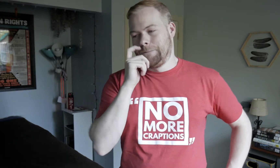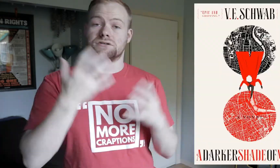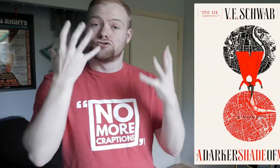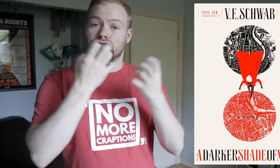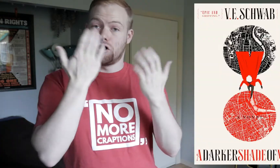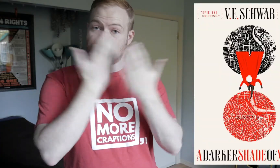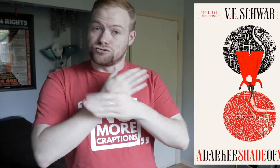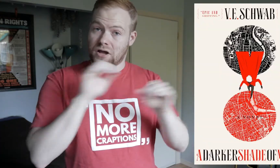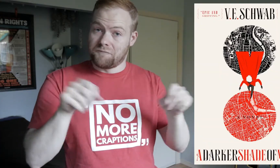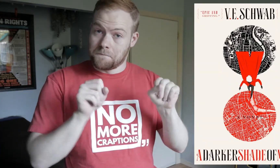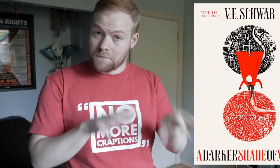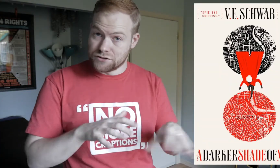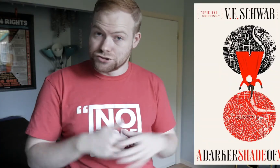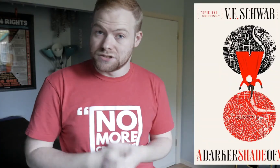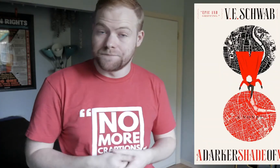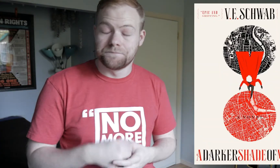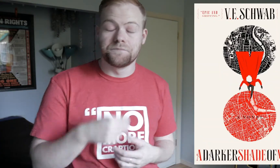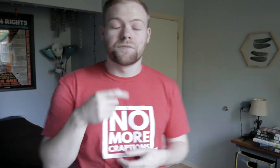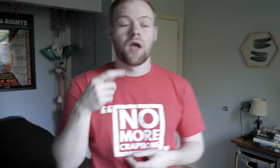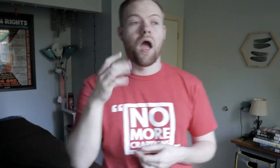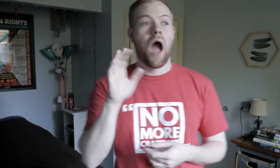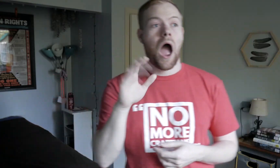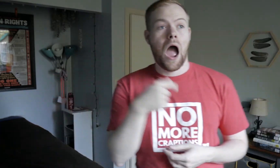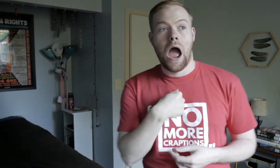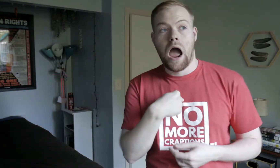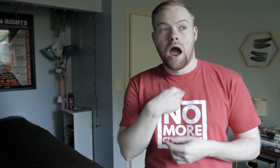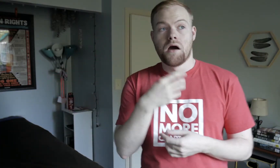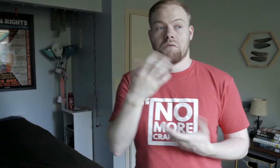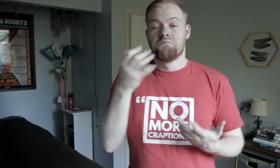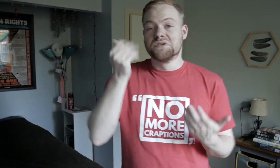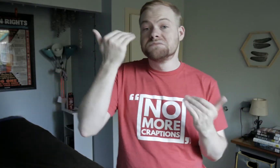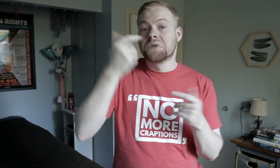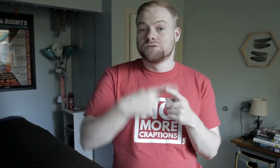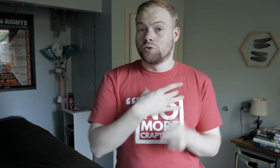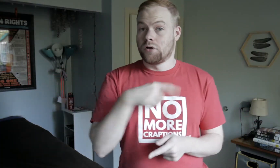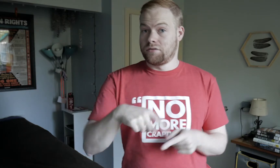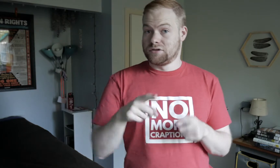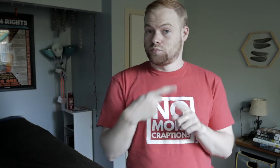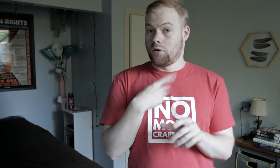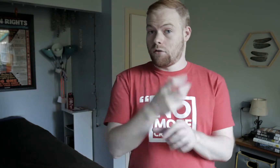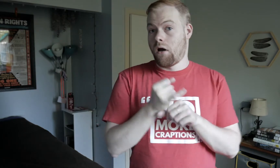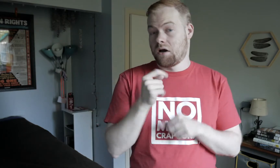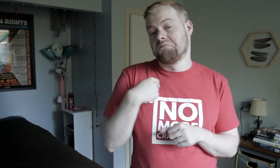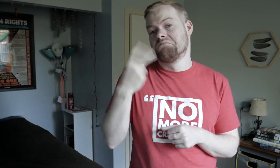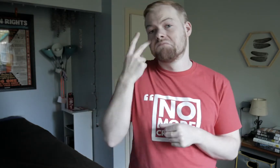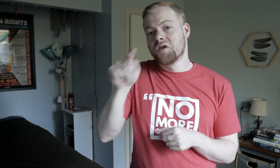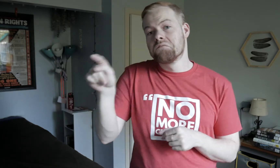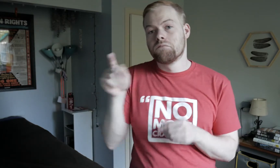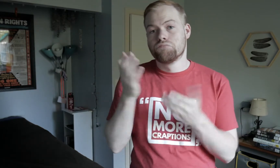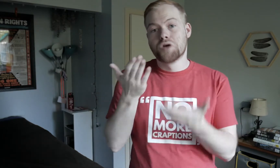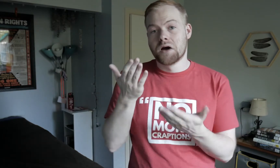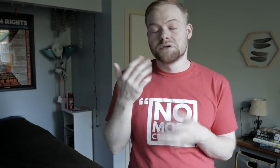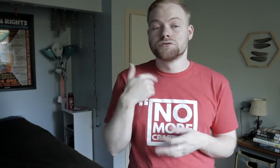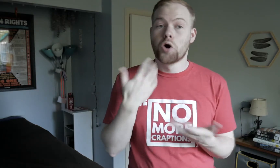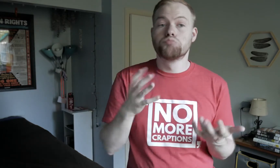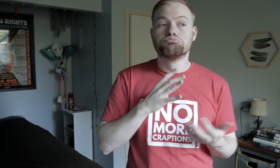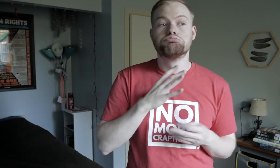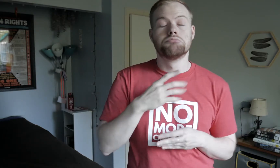A Darker Shade of Magic. I was expecting to like this when I got it, I’d seen a few recommendations. So, fine.